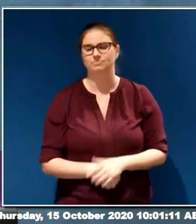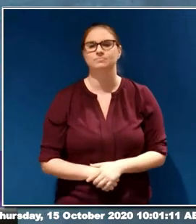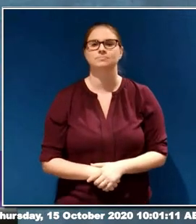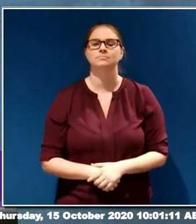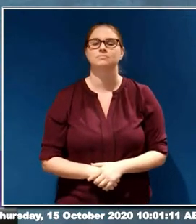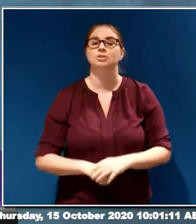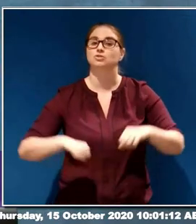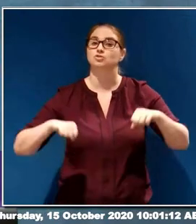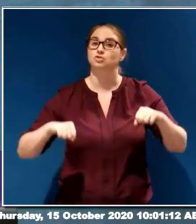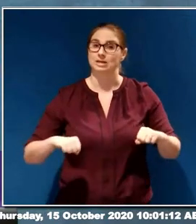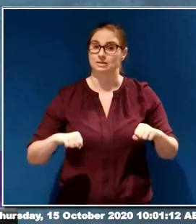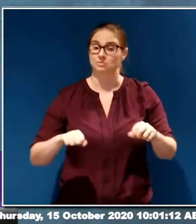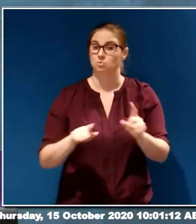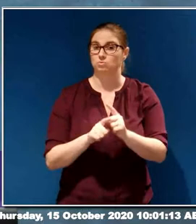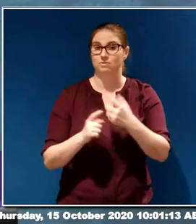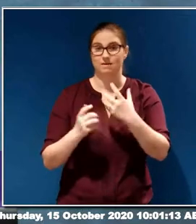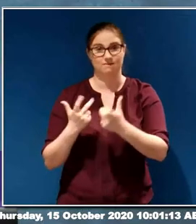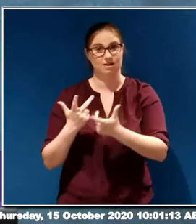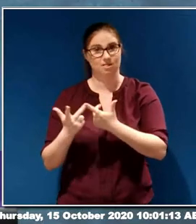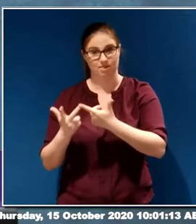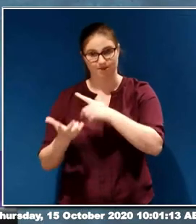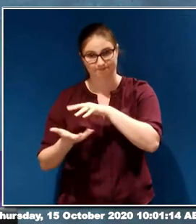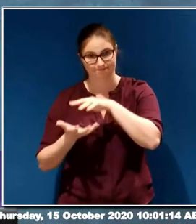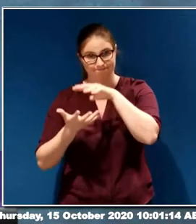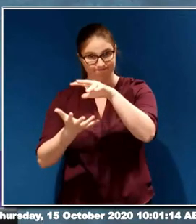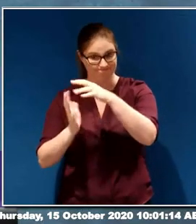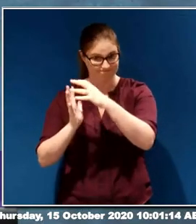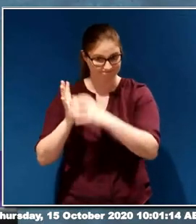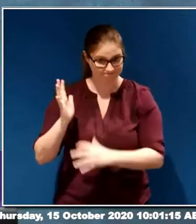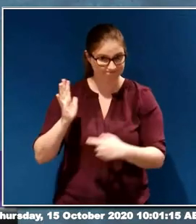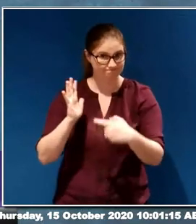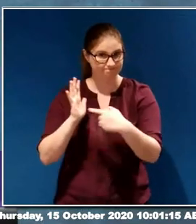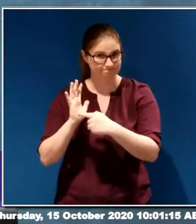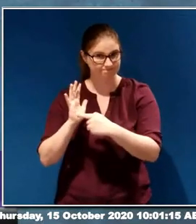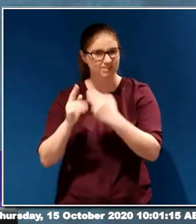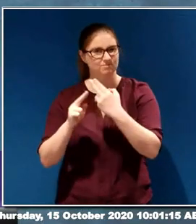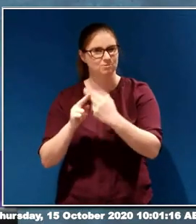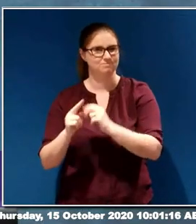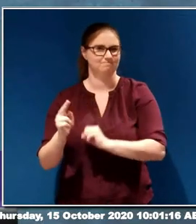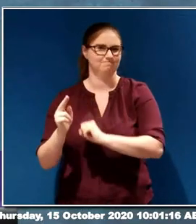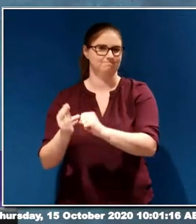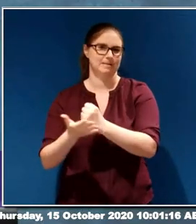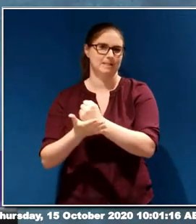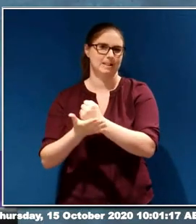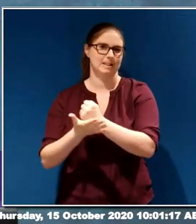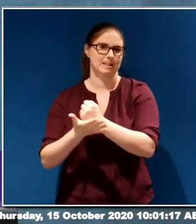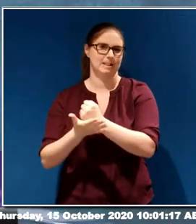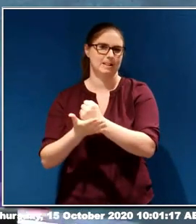and ask to be marked as Exhibits 7.118 to 7.163.